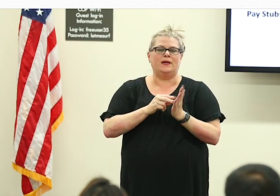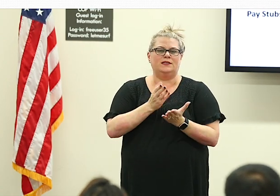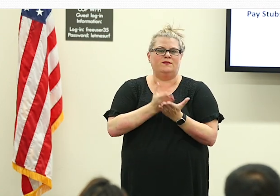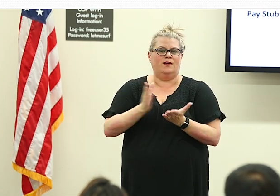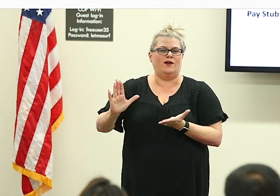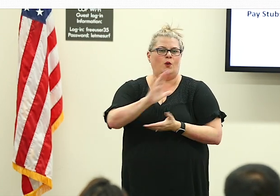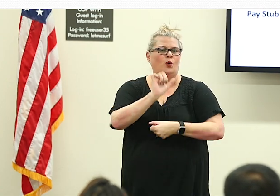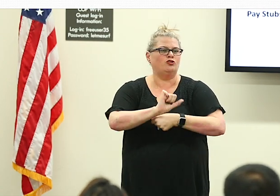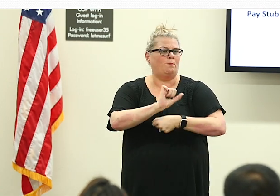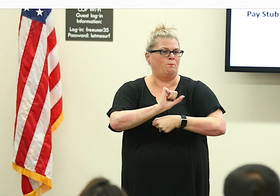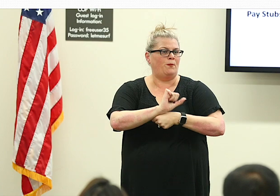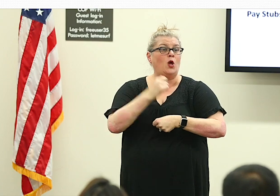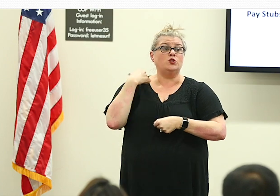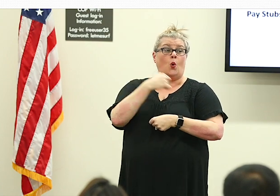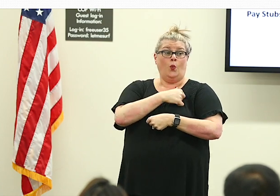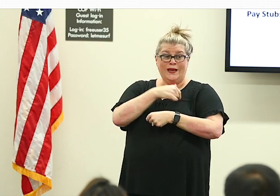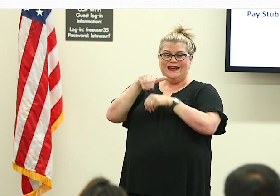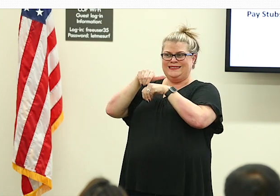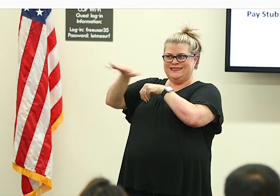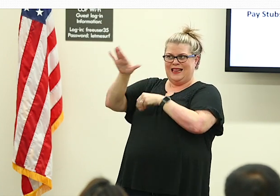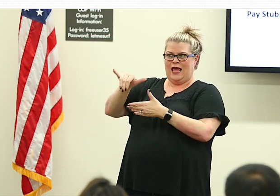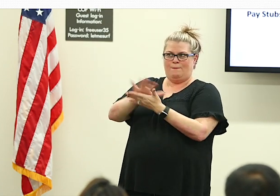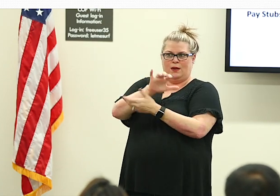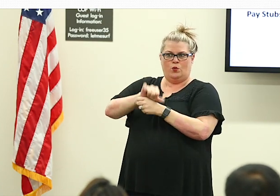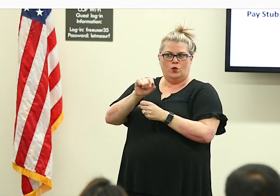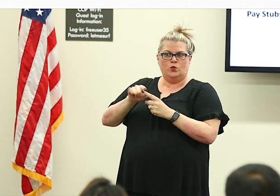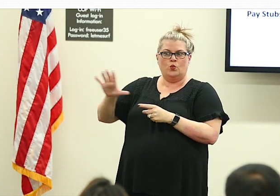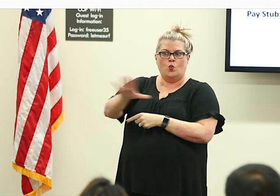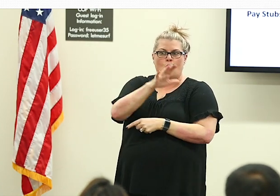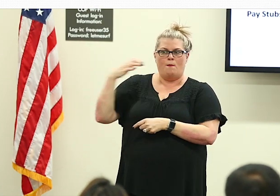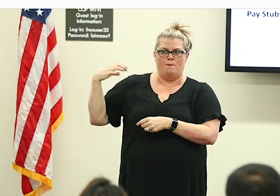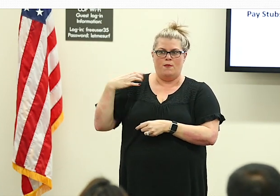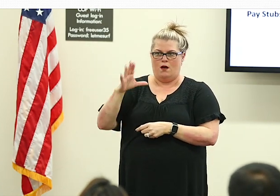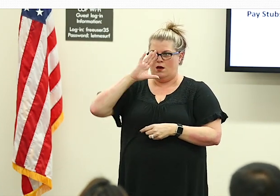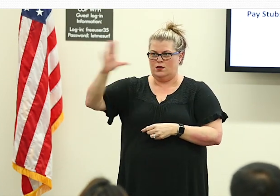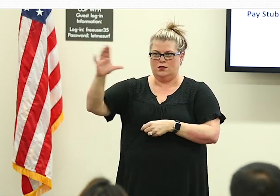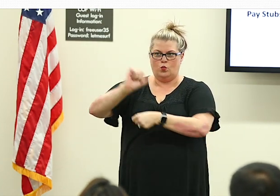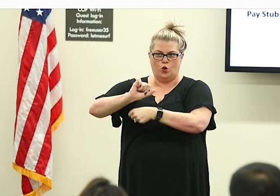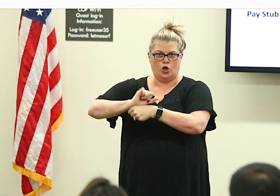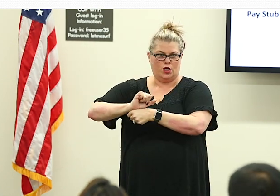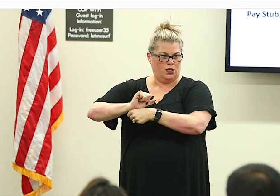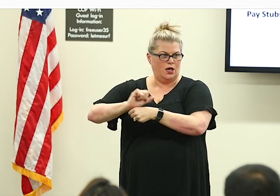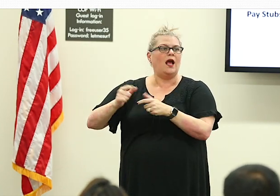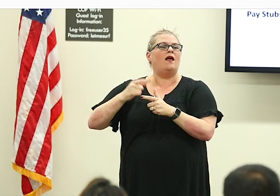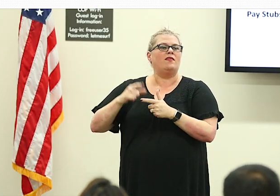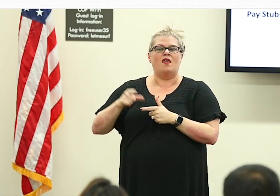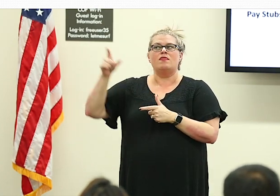to your employer directly. Where there is a form that they complete that has information for us,